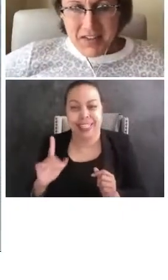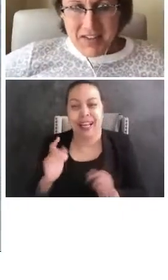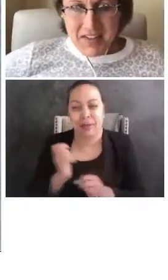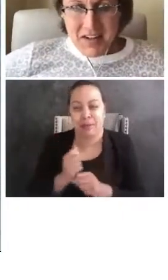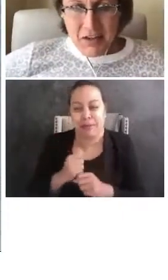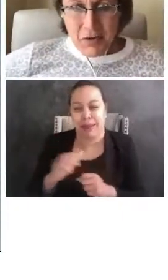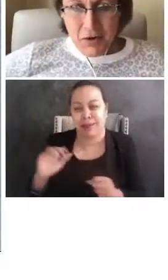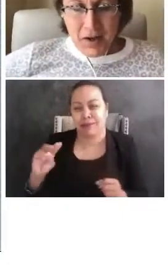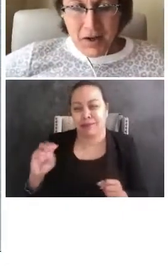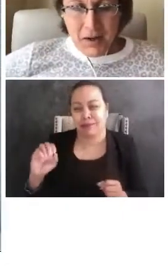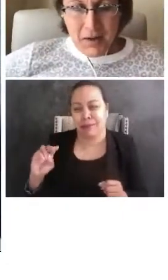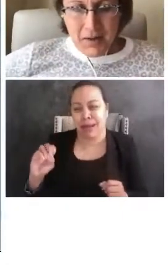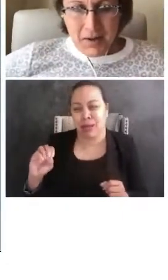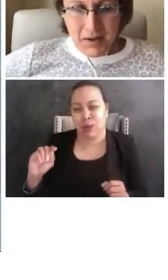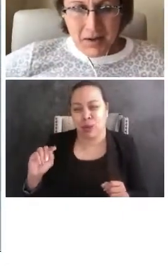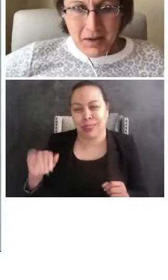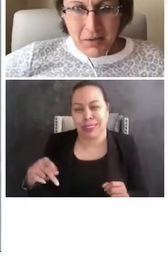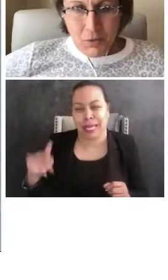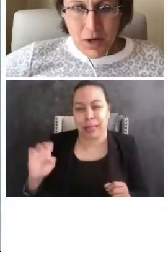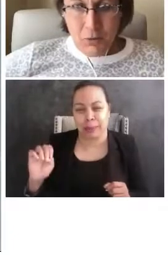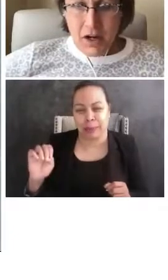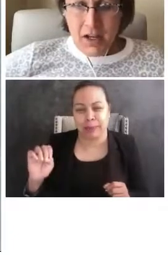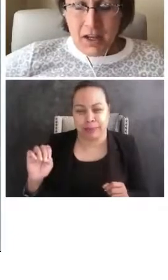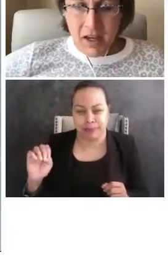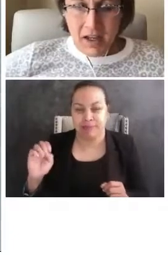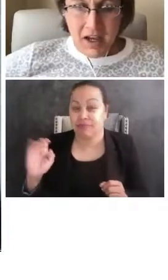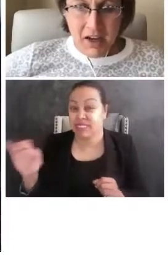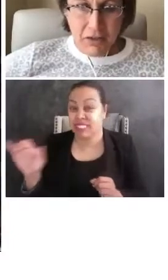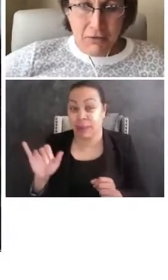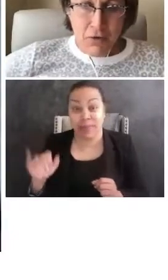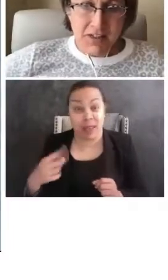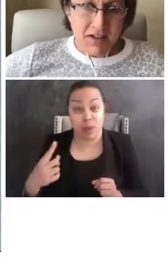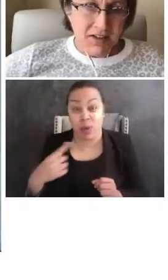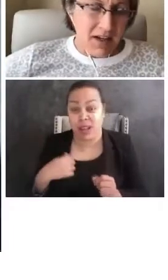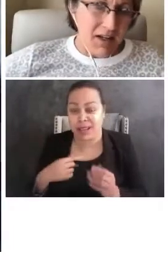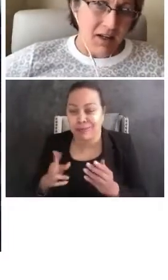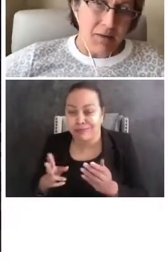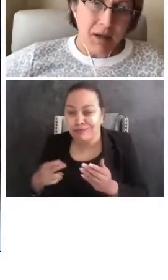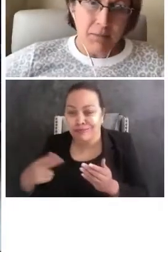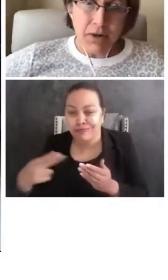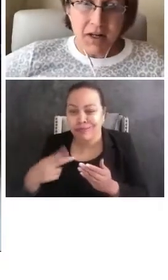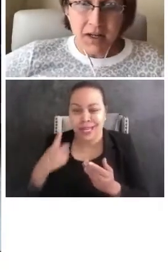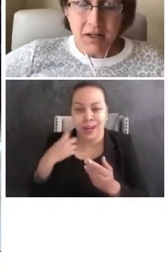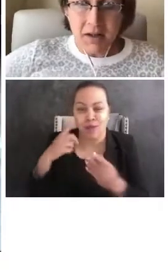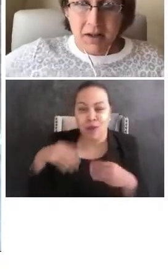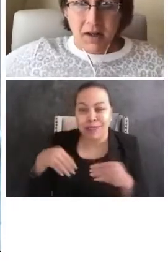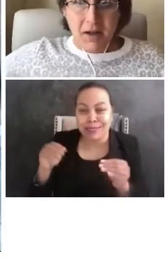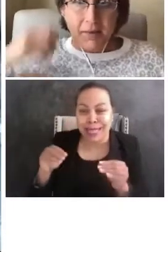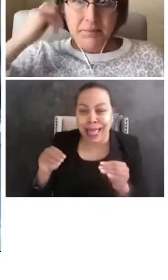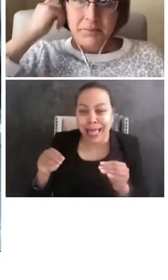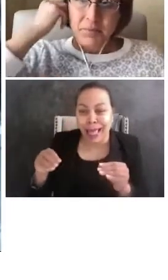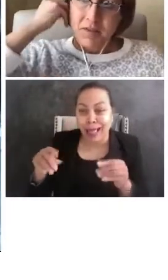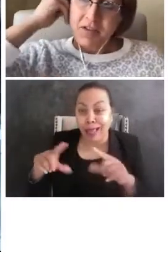This is one where I cut out the for sale sign and put it in.